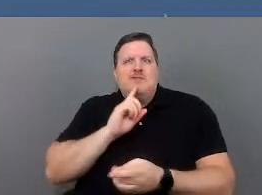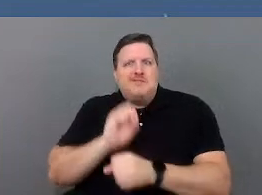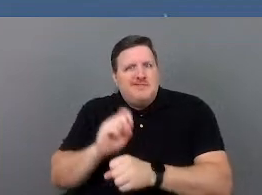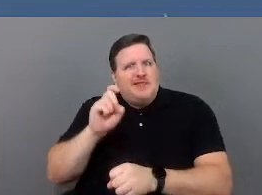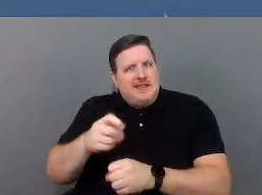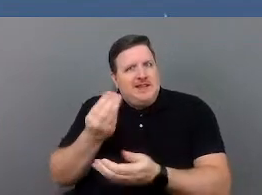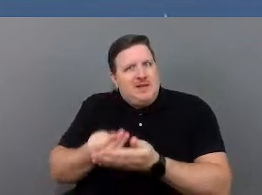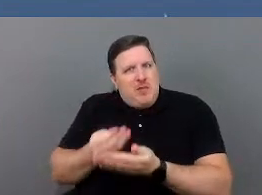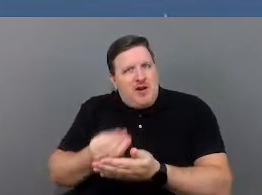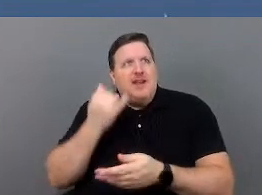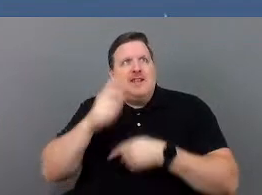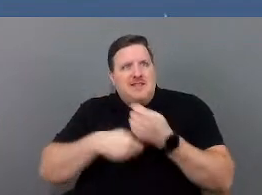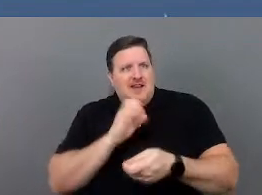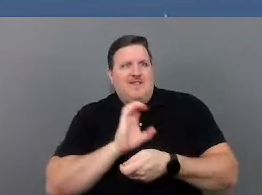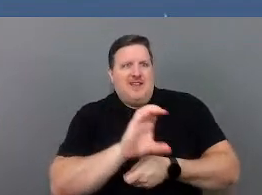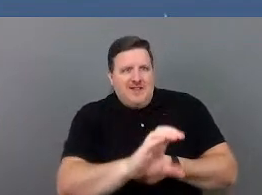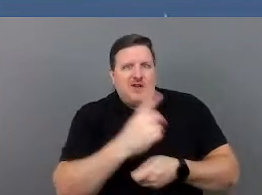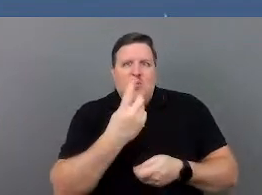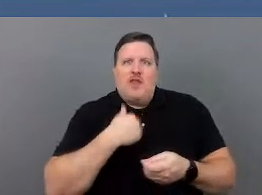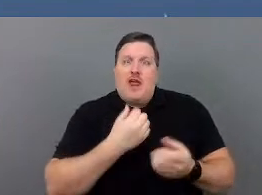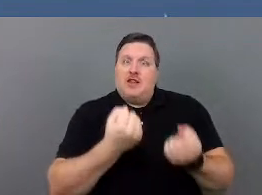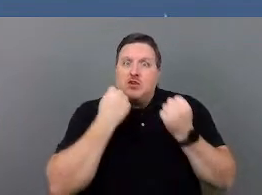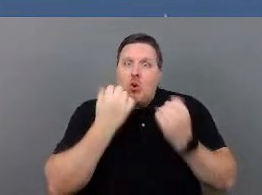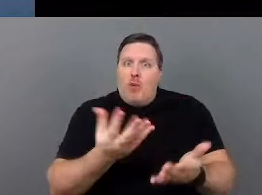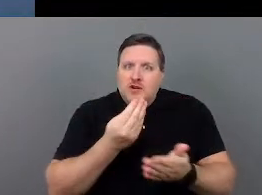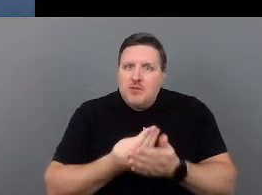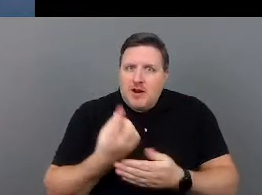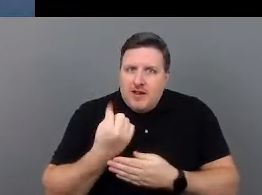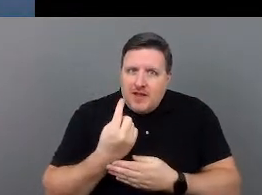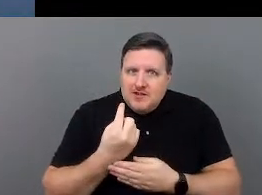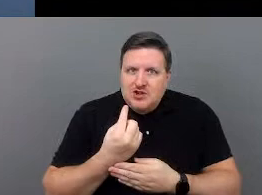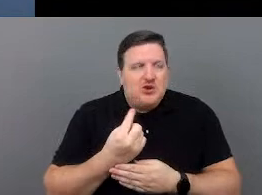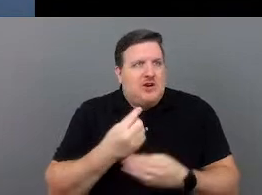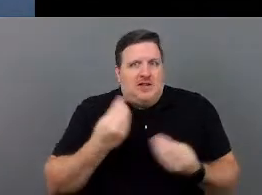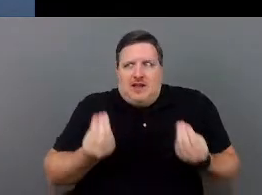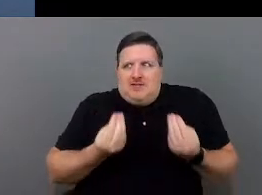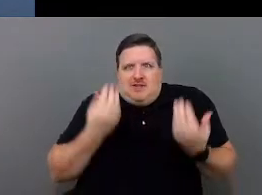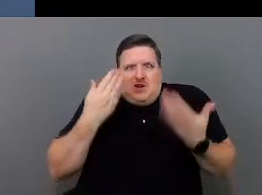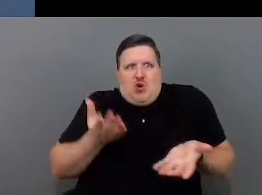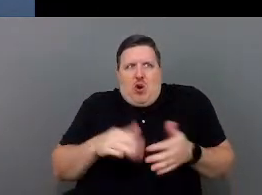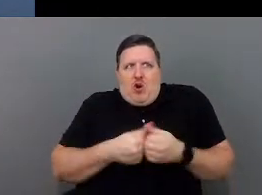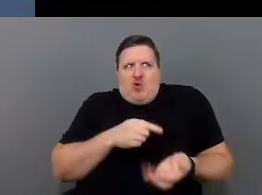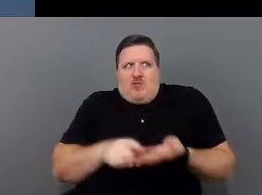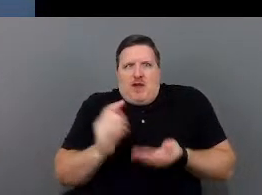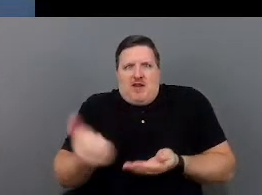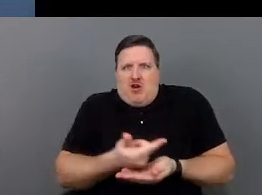≫ COUNCIL PRESIDENT BENDER: THANK YOU. SPEAKER 48, REBECCA CHANG. ≫ HI.